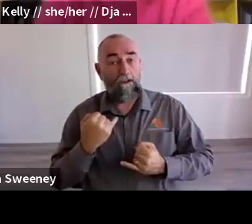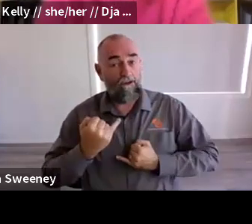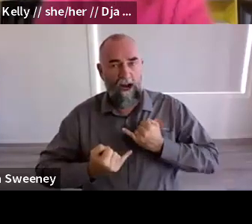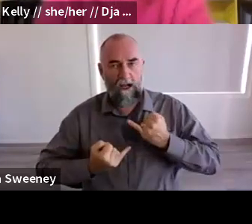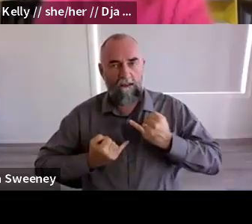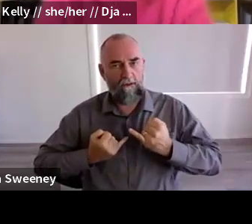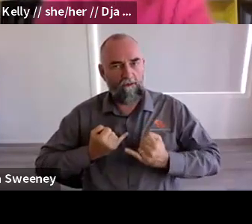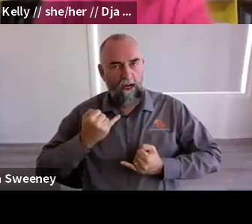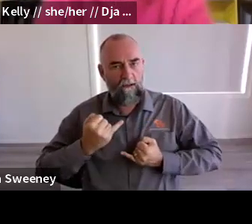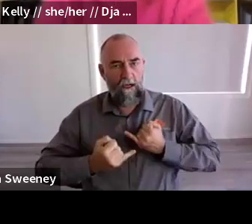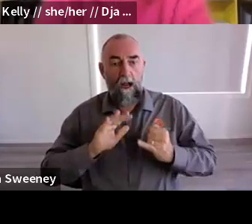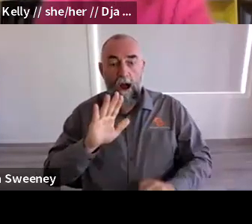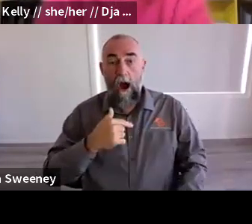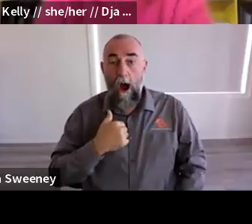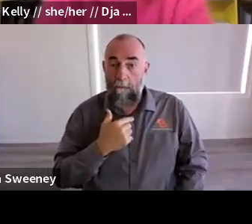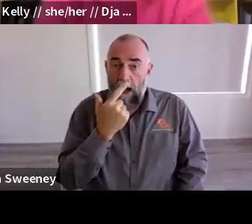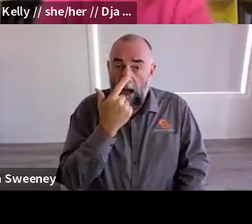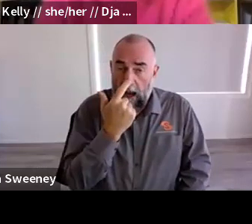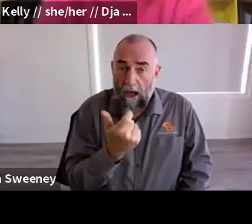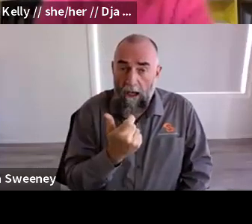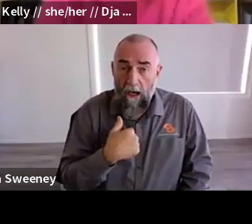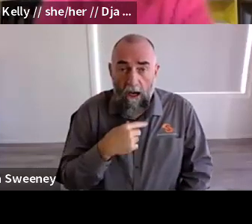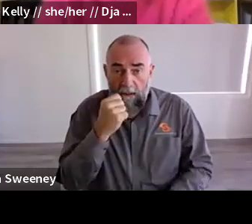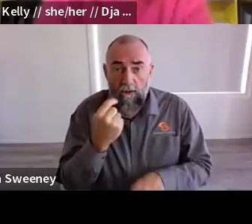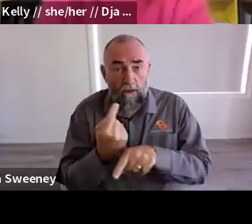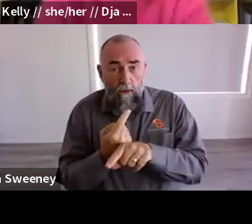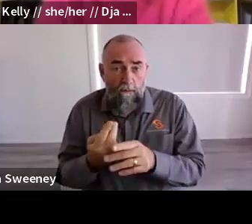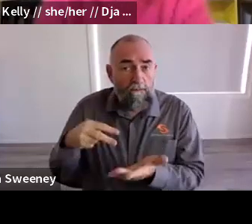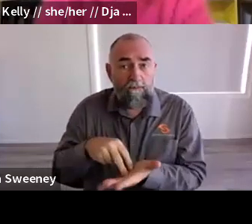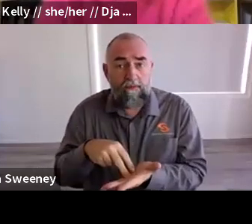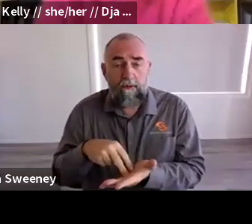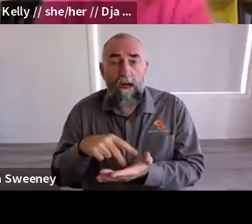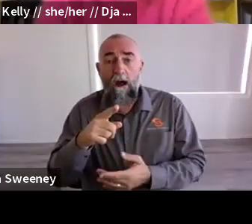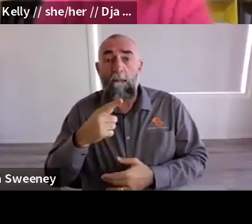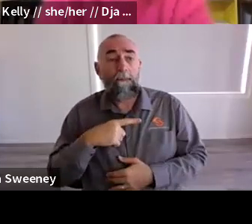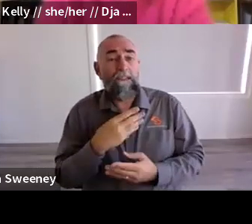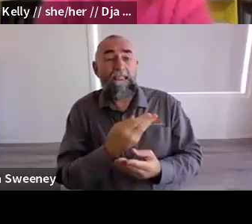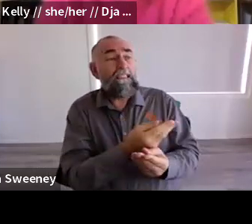arts industry.